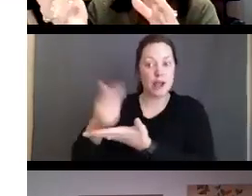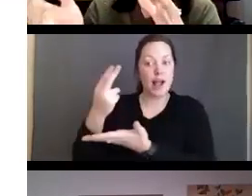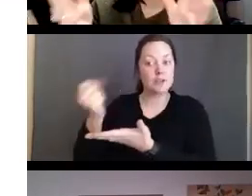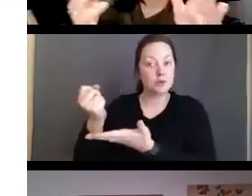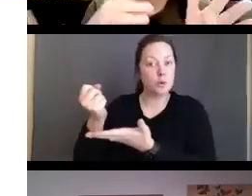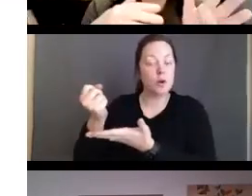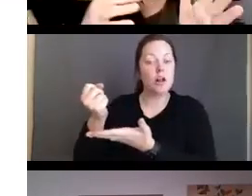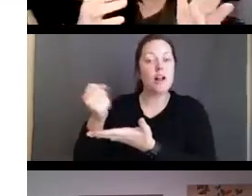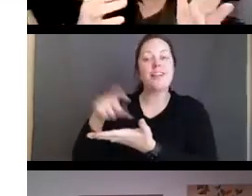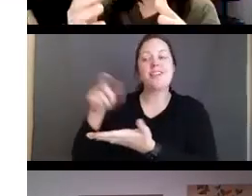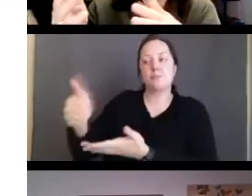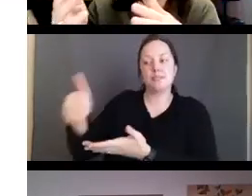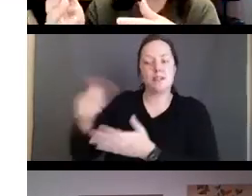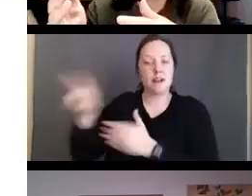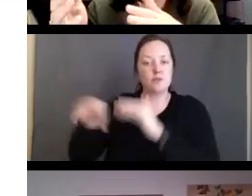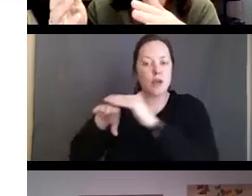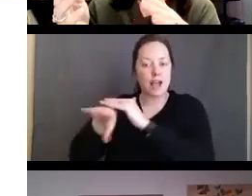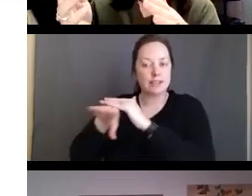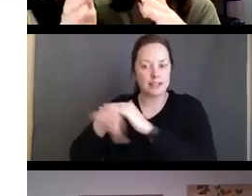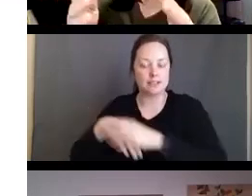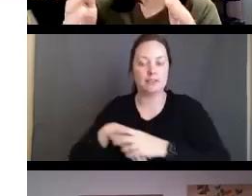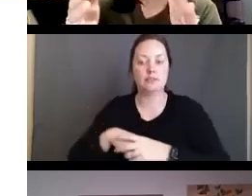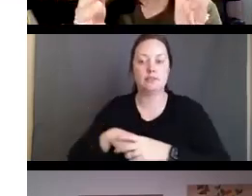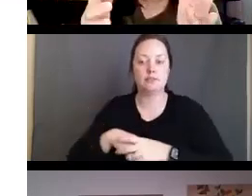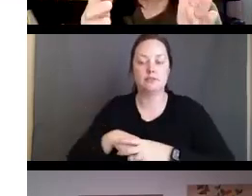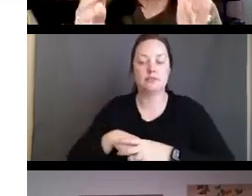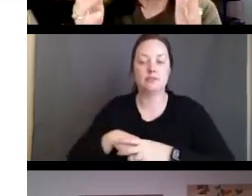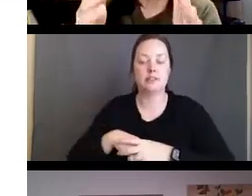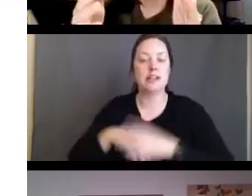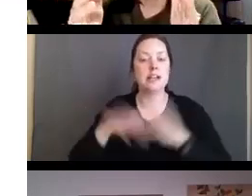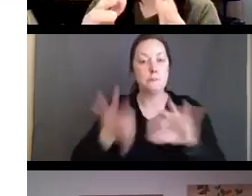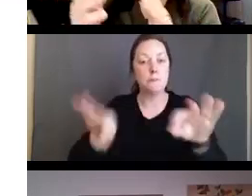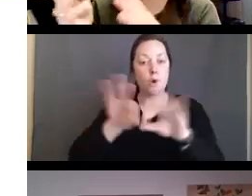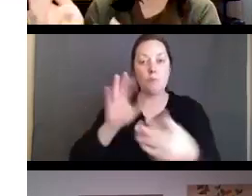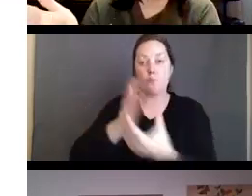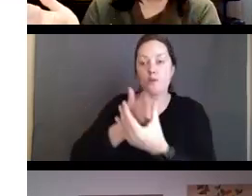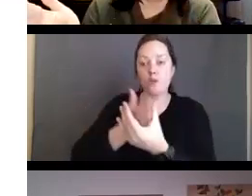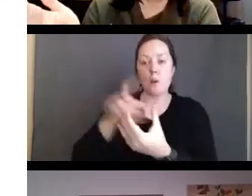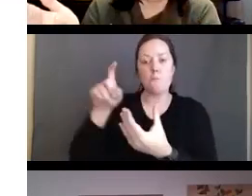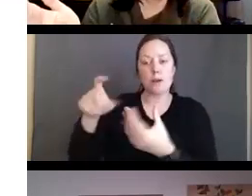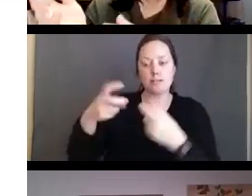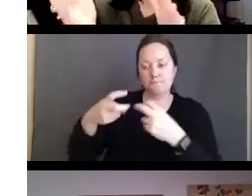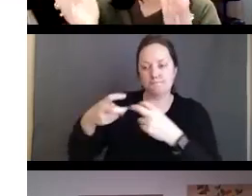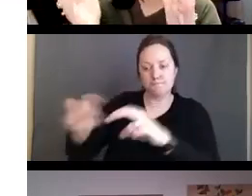The insert tab will have most of the features you are going to use to create an individualized student portfolio.